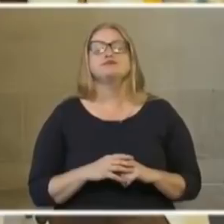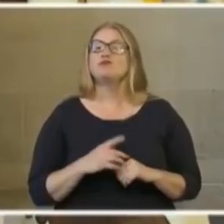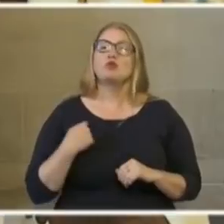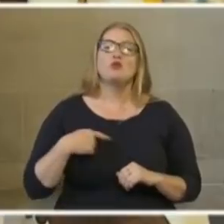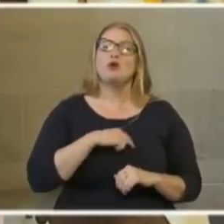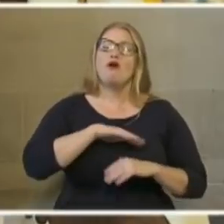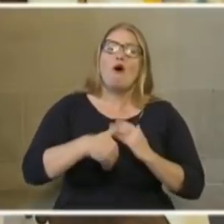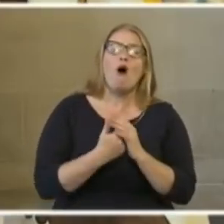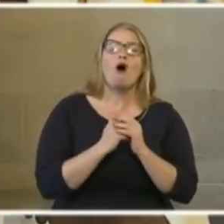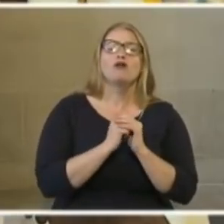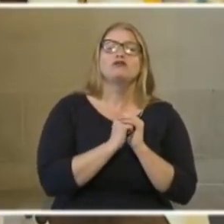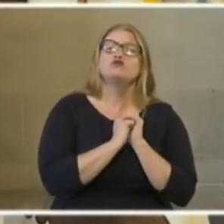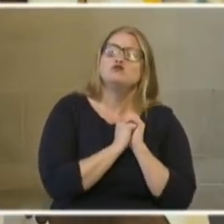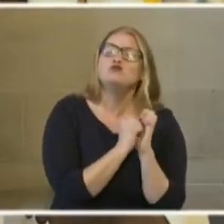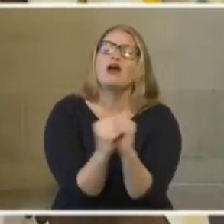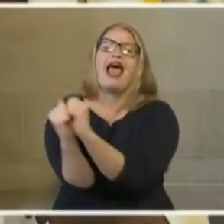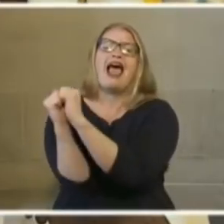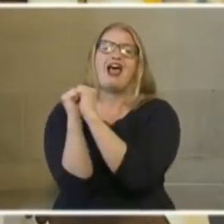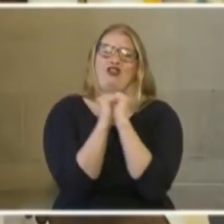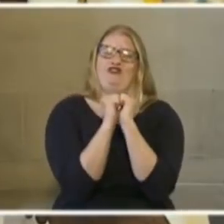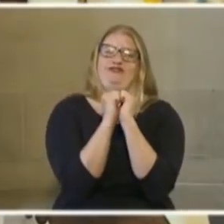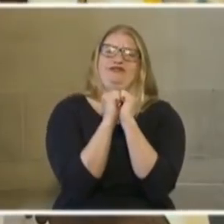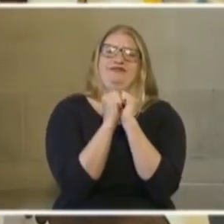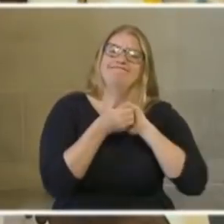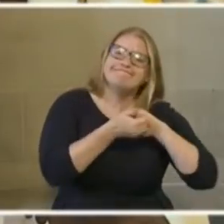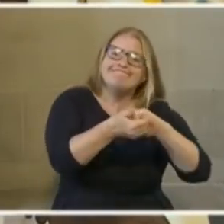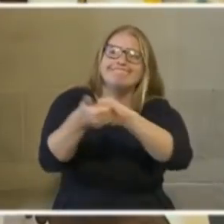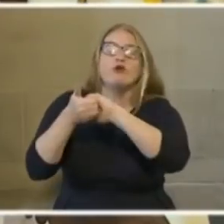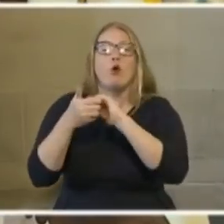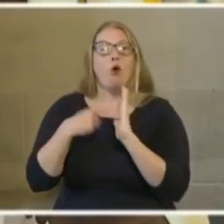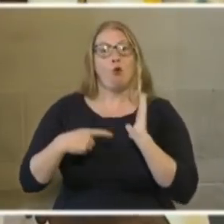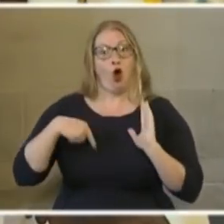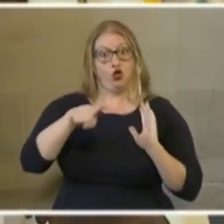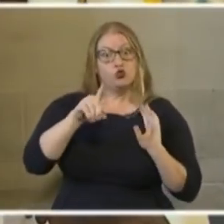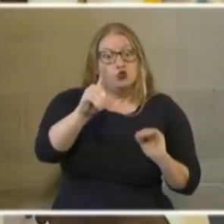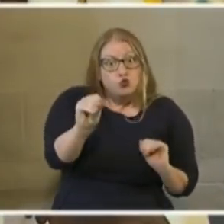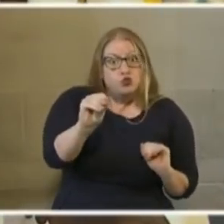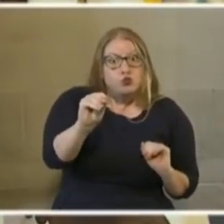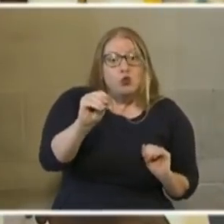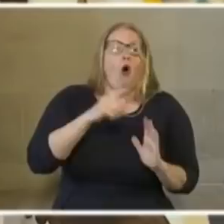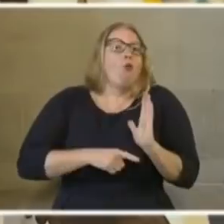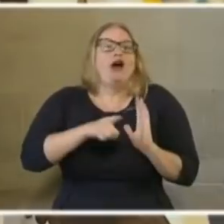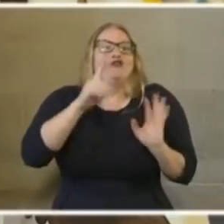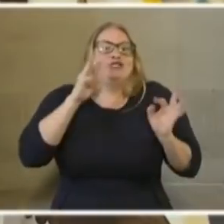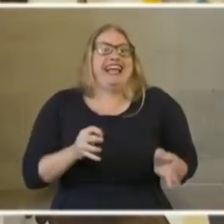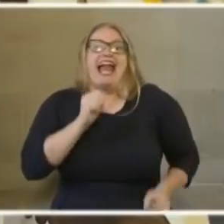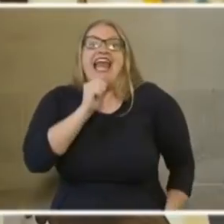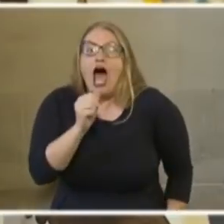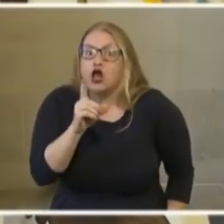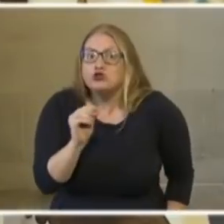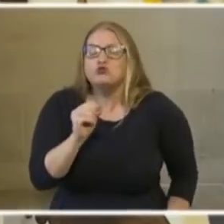WE ARE LIVING IN COVID AND I THINK WHAT I WANT TO REITERATE IS THE FACT THAT WE ARE ALL IN